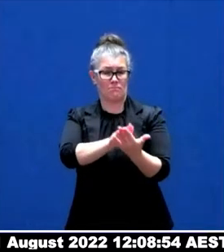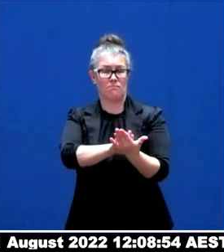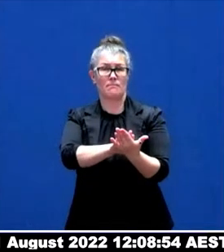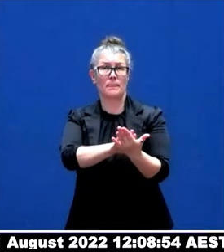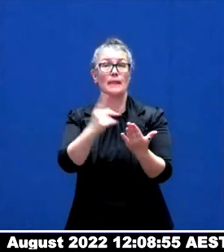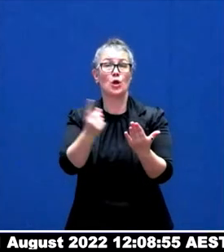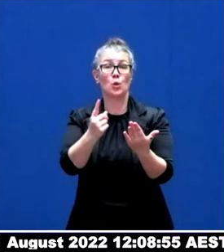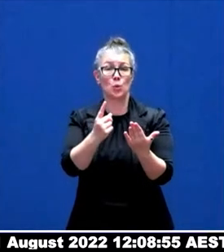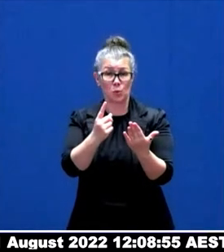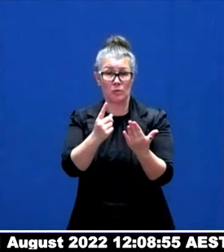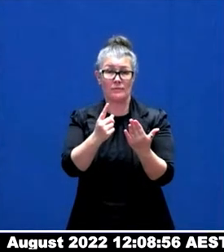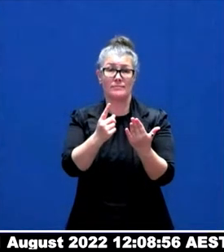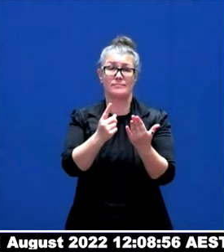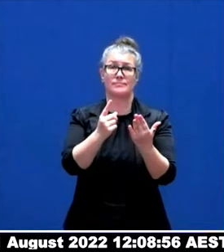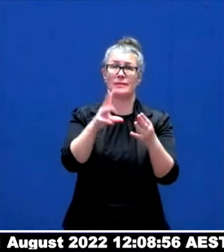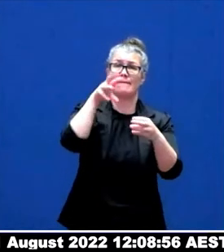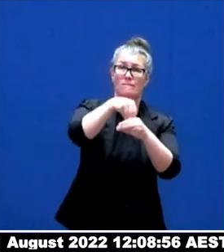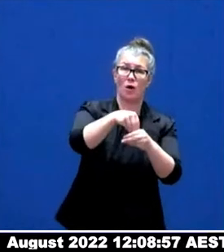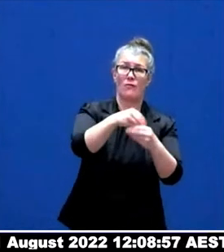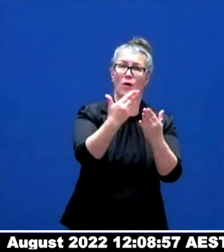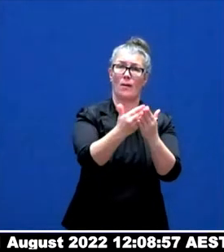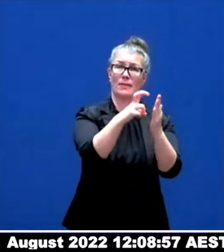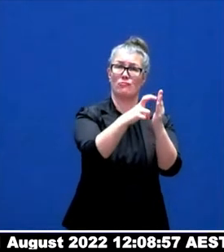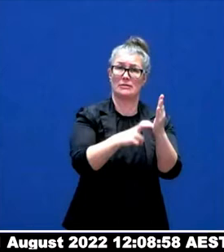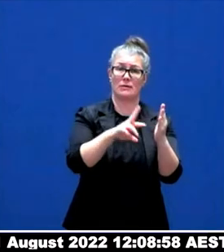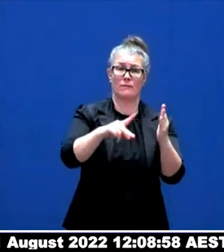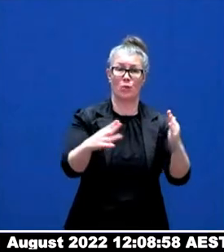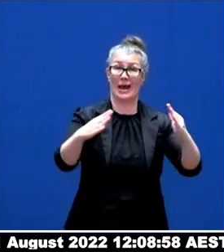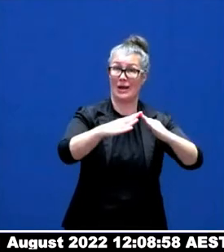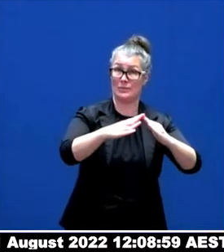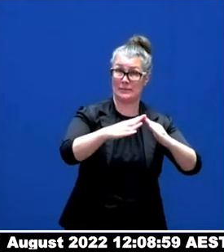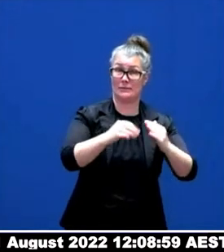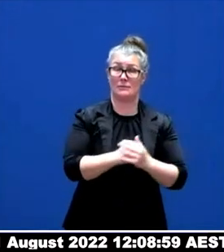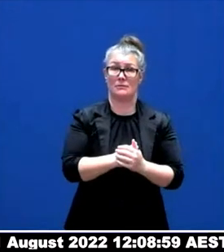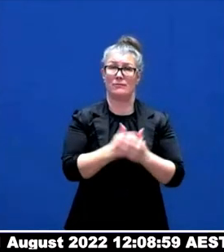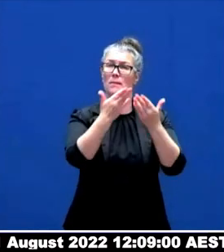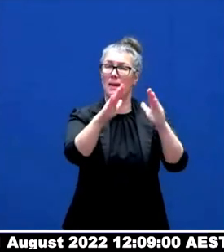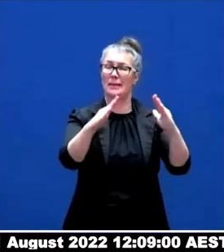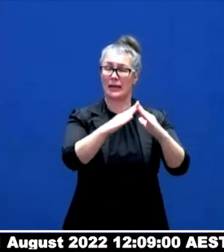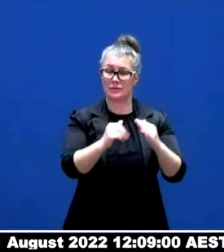South Wales Housing Register. So, if you want to have a look at your statement, this is back to paragraph 19 on